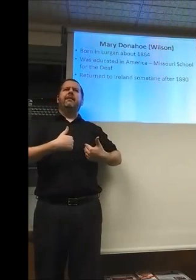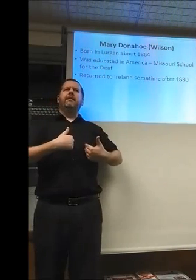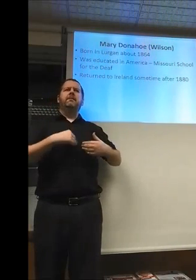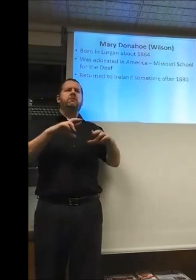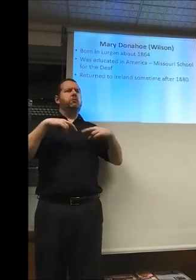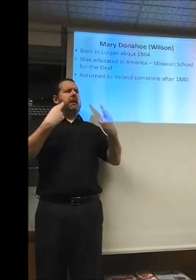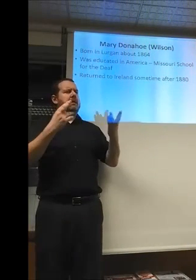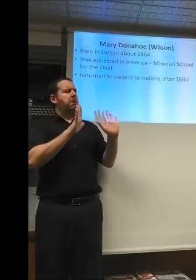illiterate.